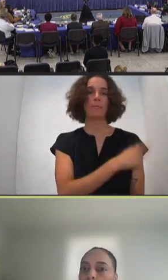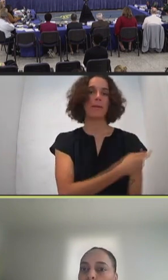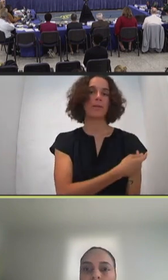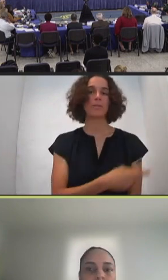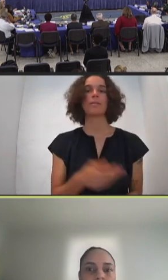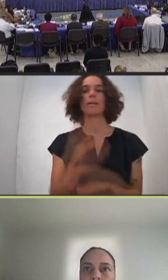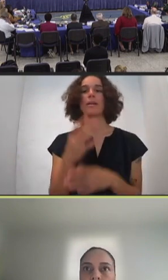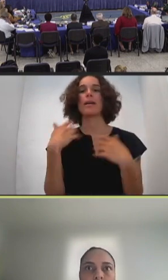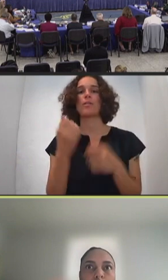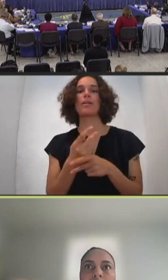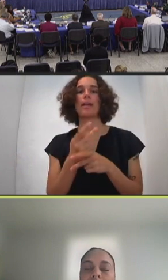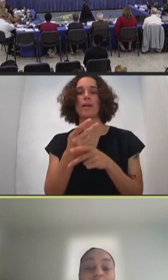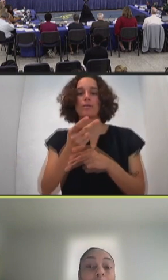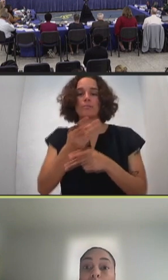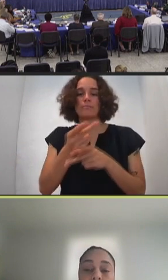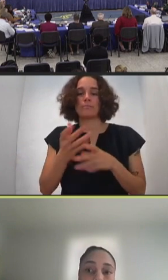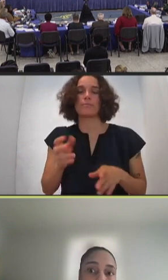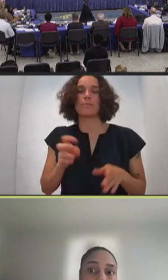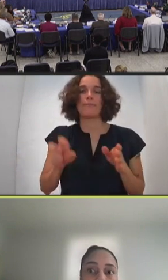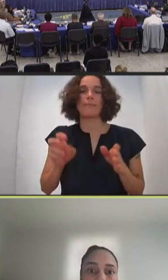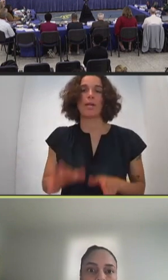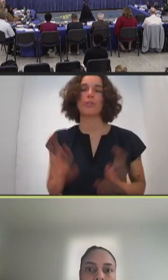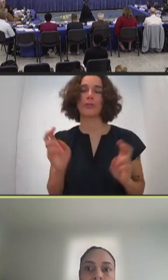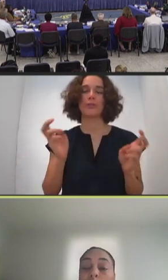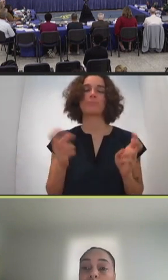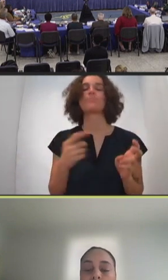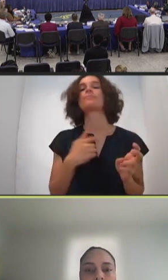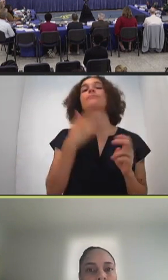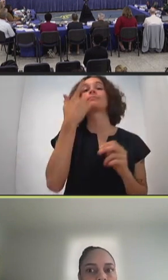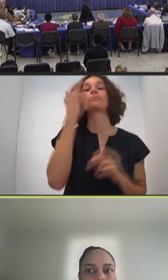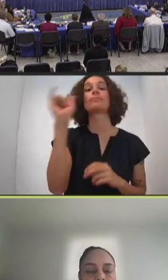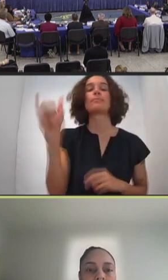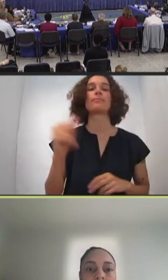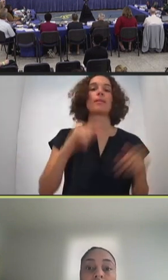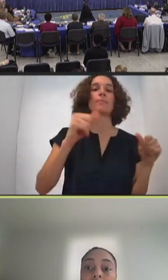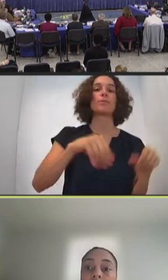They'll -- it looks like posters in elevators, posters in cafeterias,